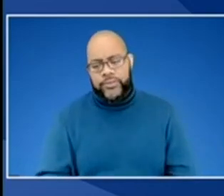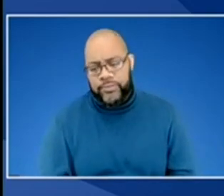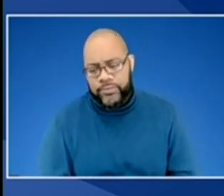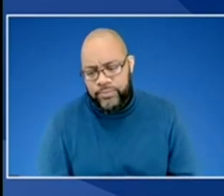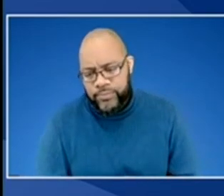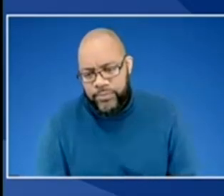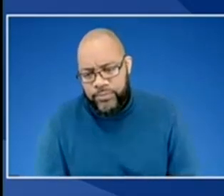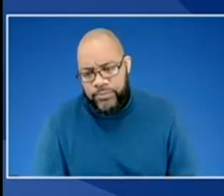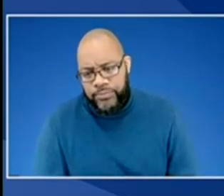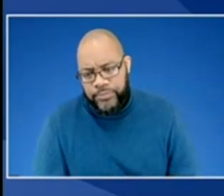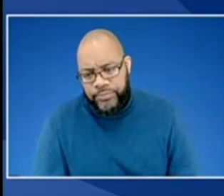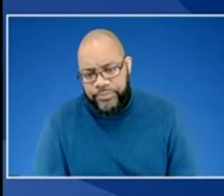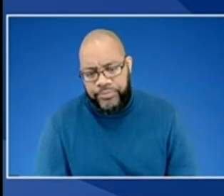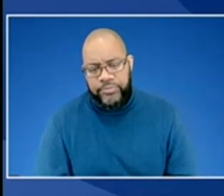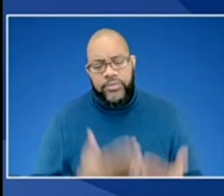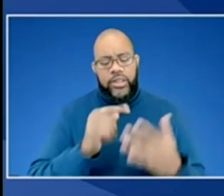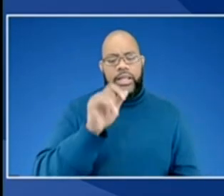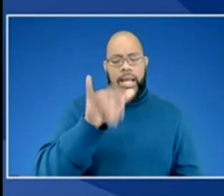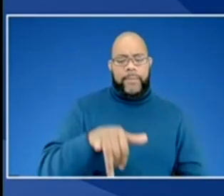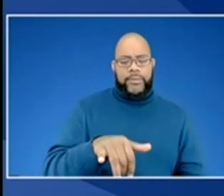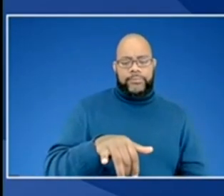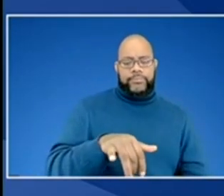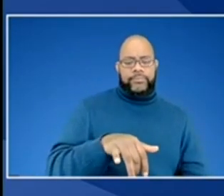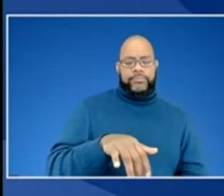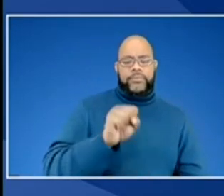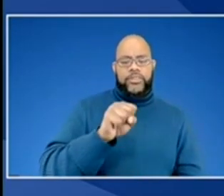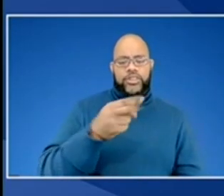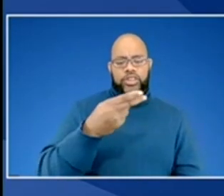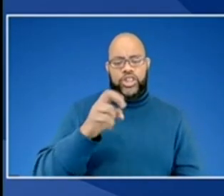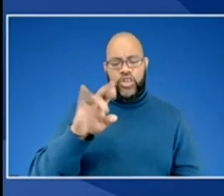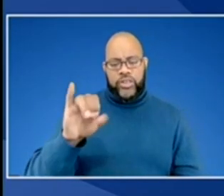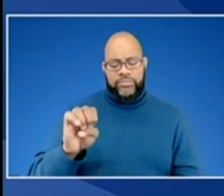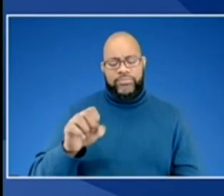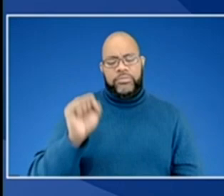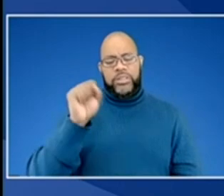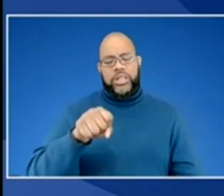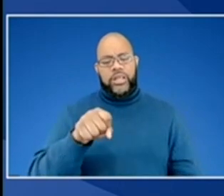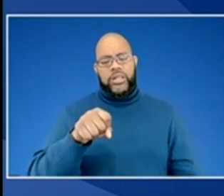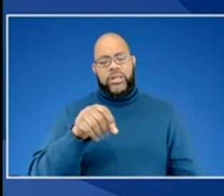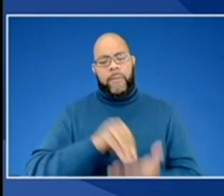Alright. Thank you, Tamy. Sherrie, could you put your question into the chat,